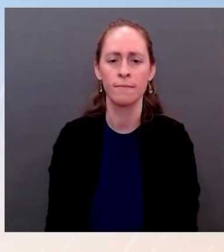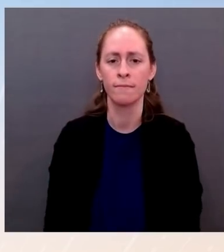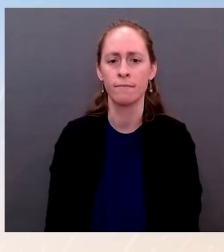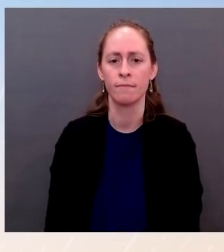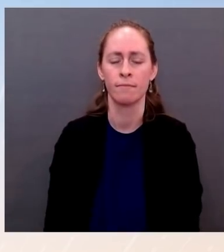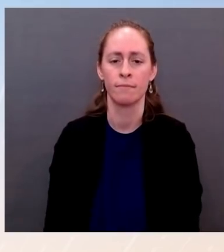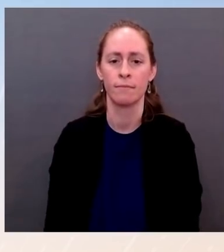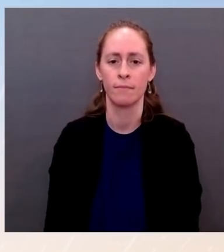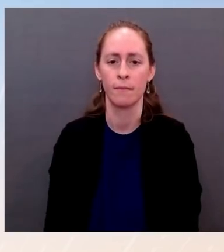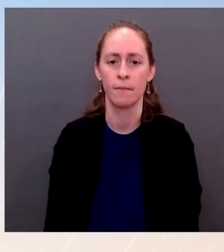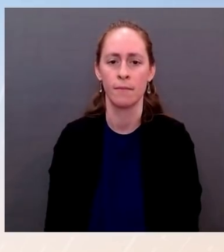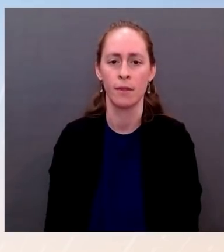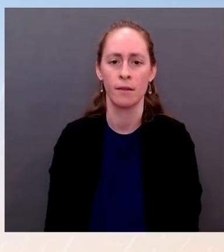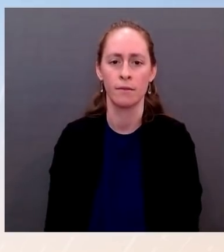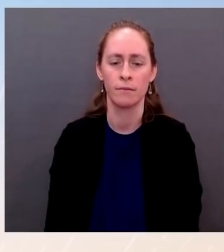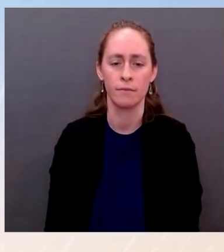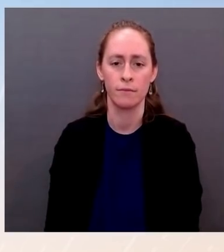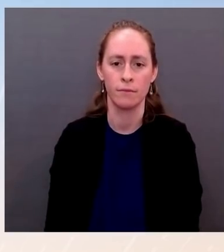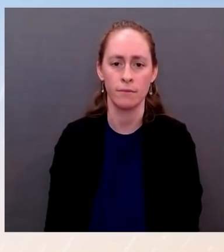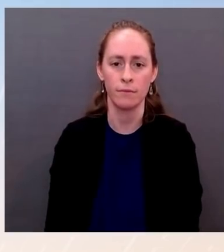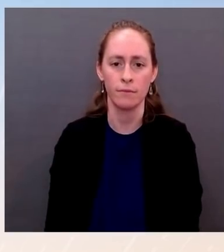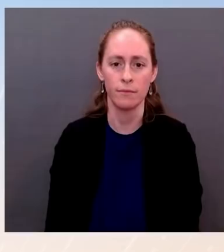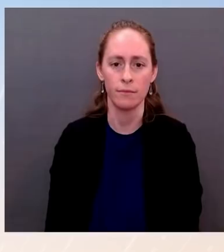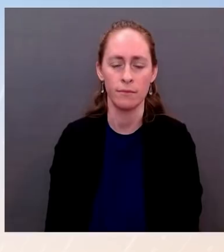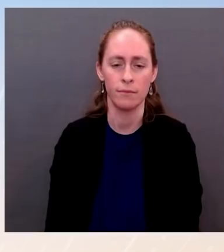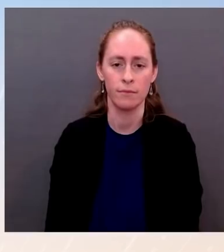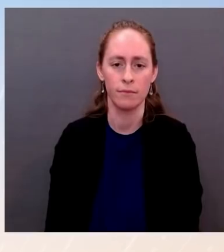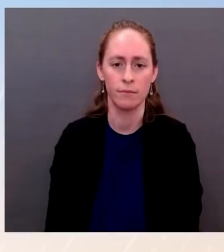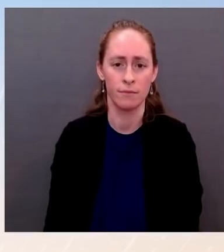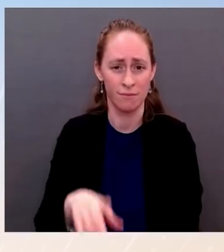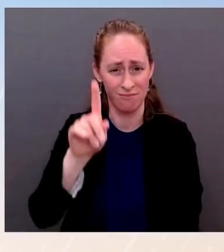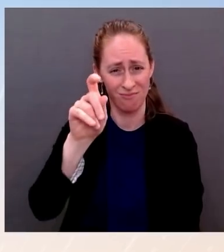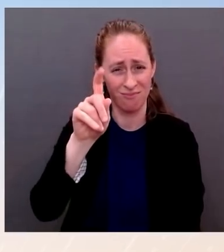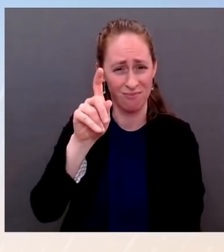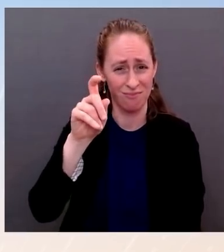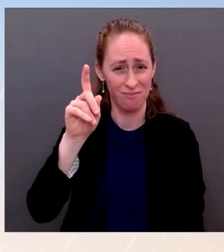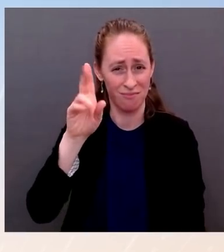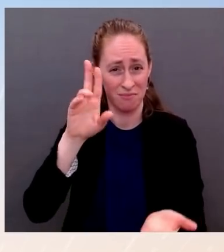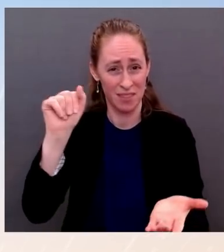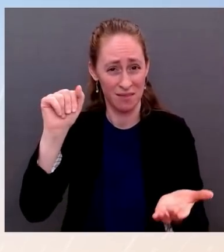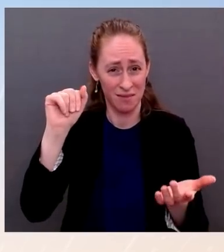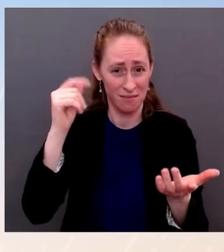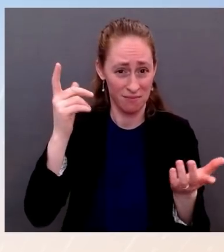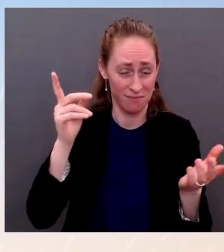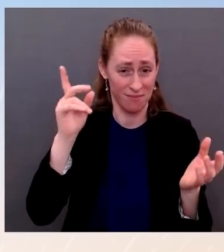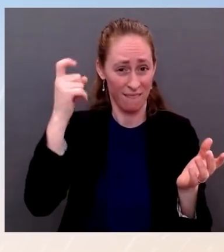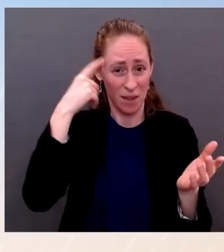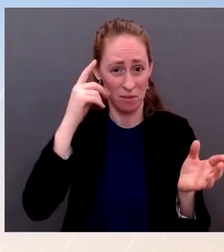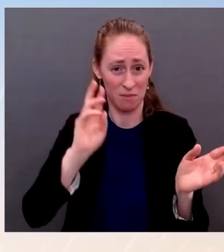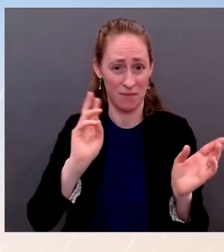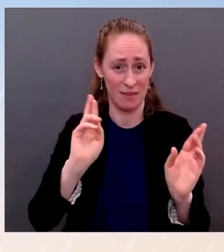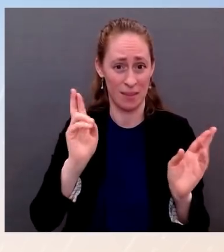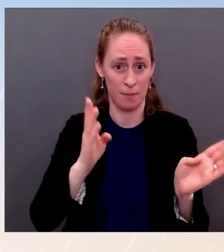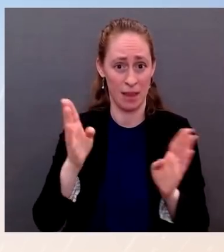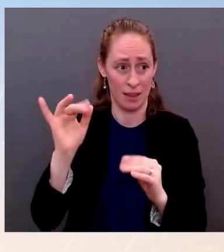of demonstrations here? Ms. Psaki: Yeah, so two different questions. The Press: Yes. Ms. Psaki: So let me try to answer them both. So, we've continued -- obviously,